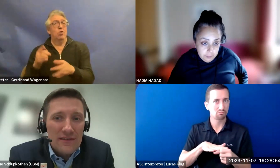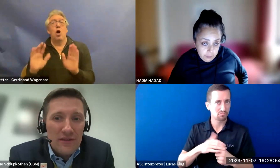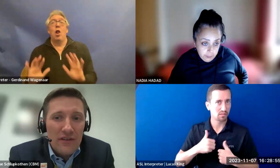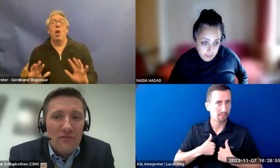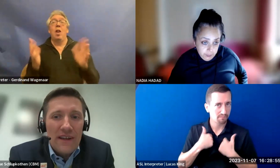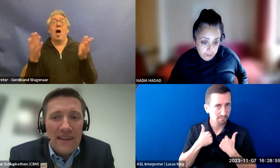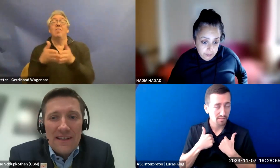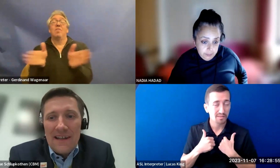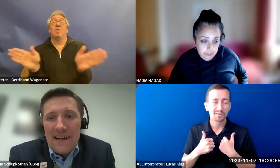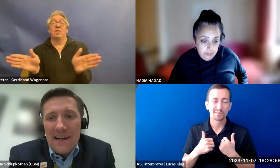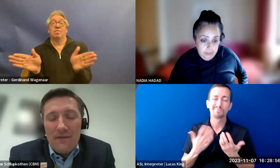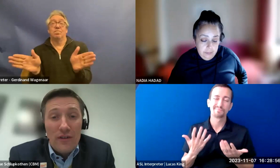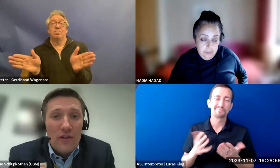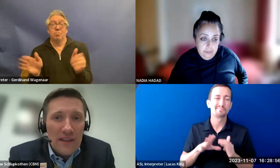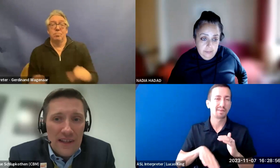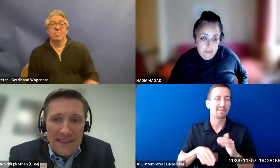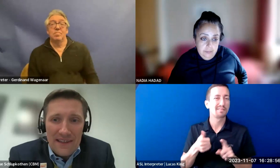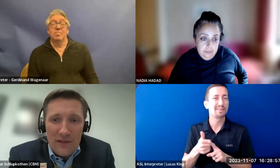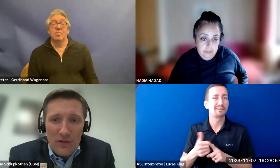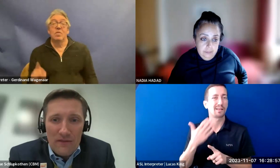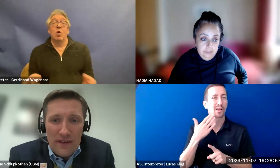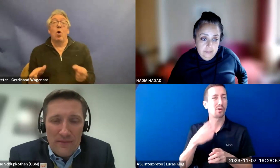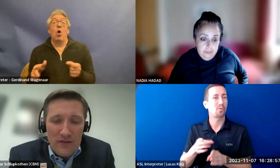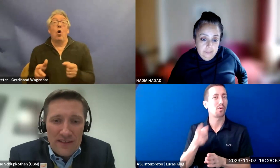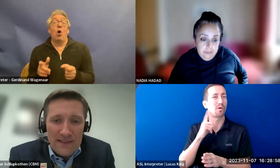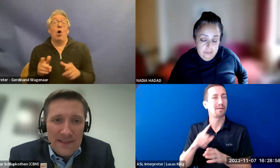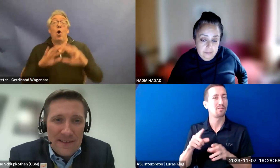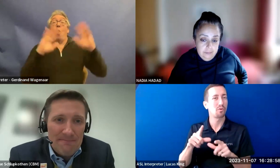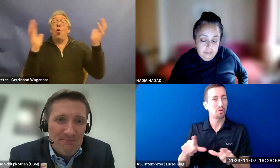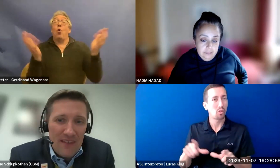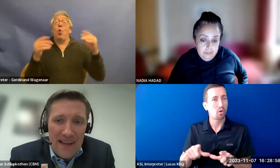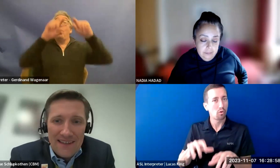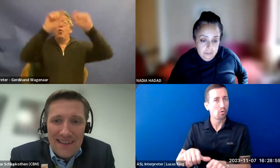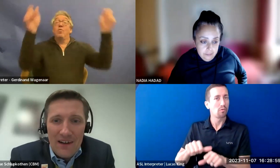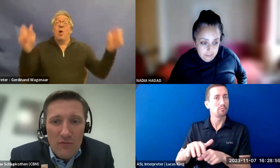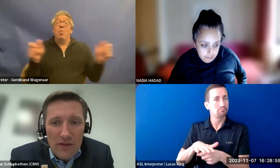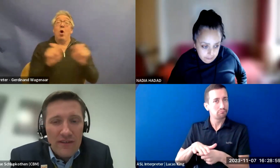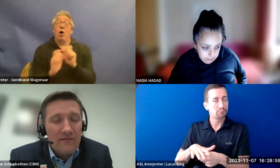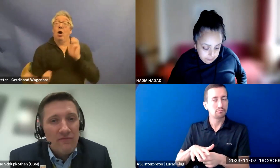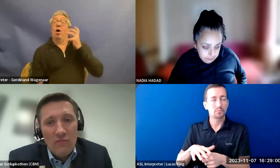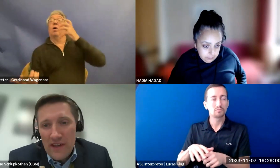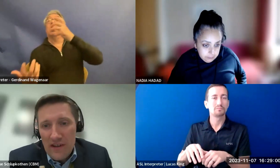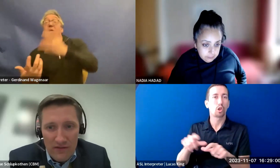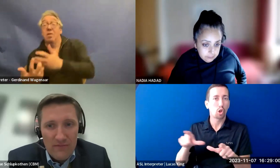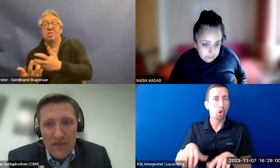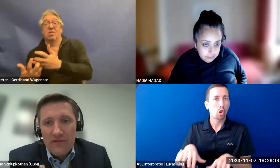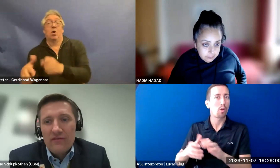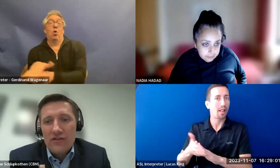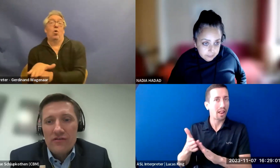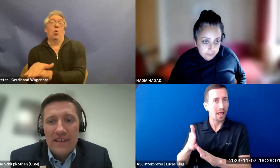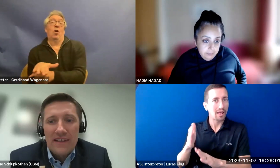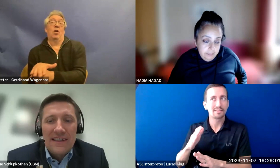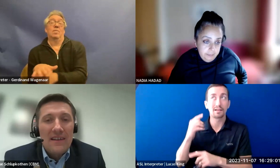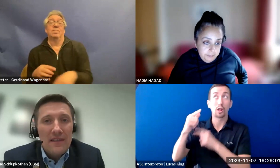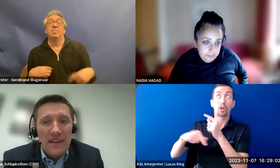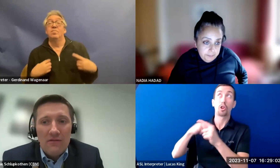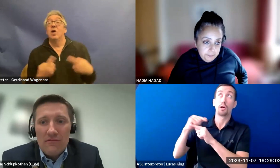It's also a good way for localizing global frameworks. We contribute to ensuring the equal Rights